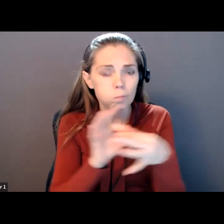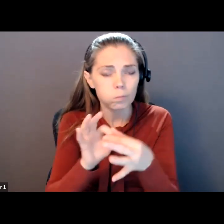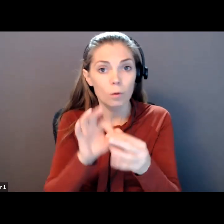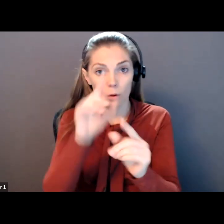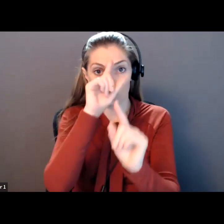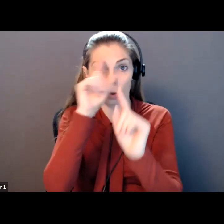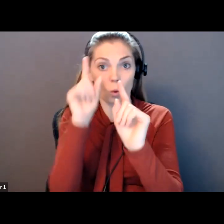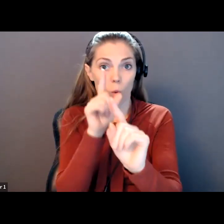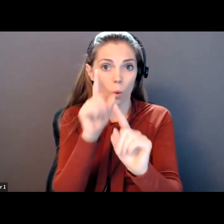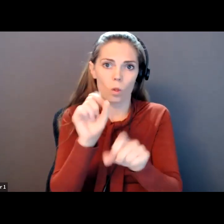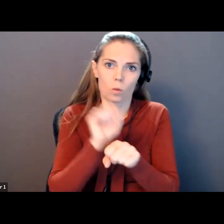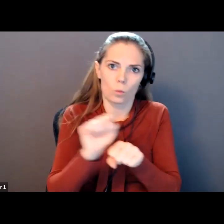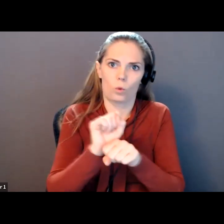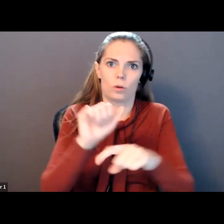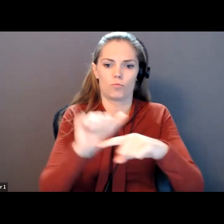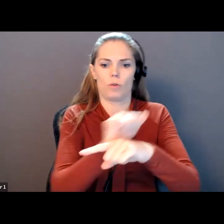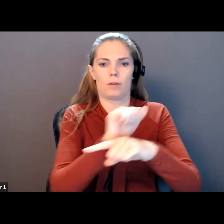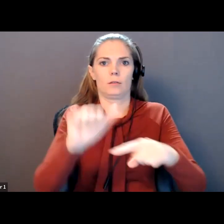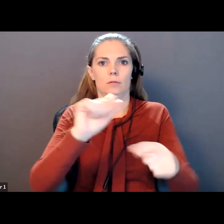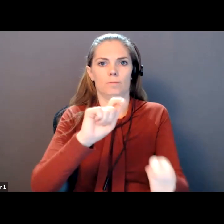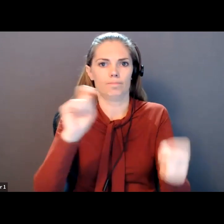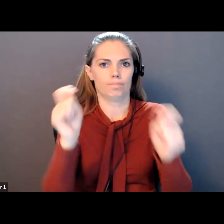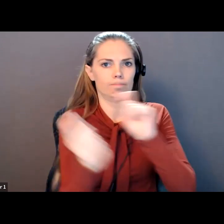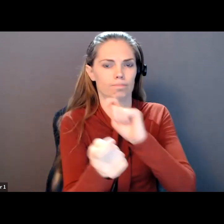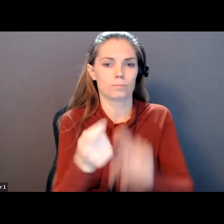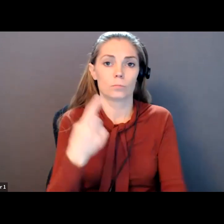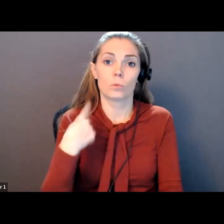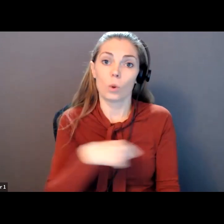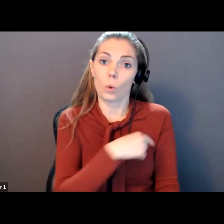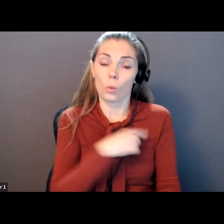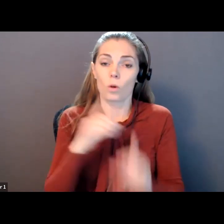We are very proud to be the Secretariat of the National Episodic Disability Forum.